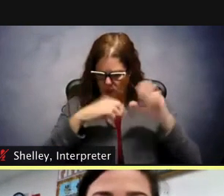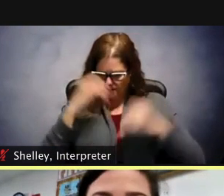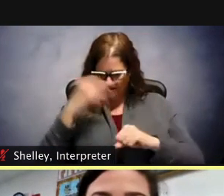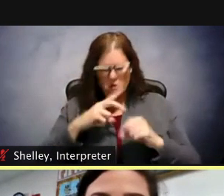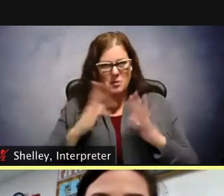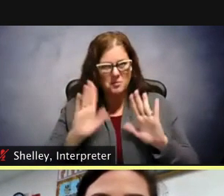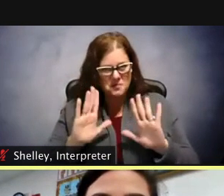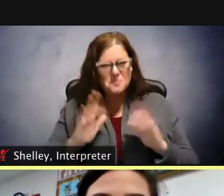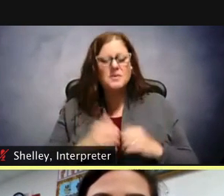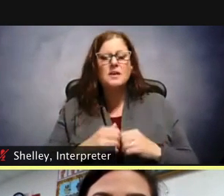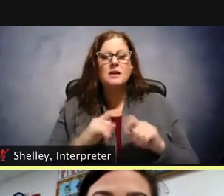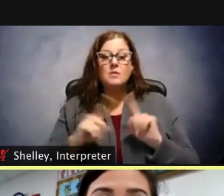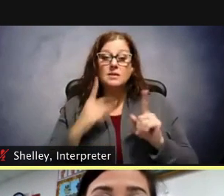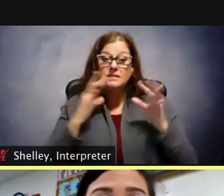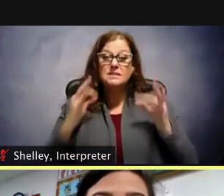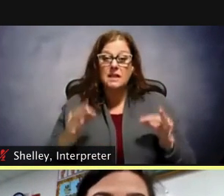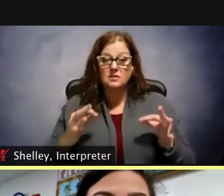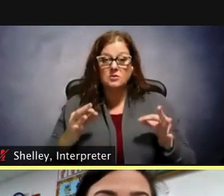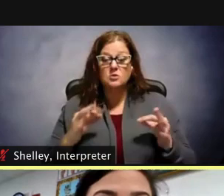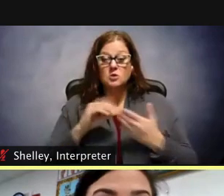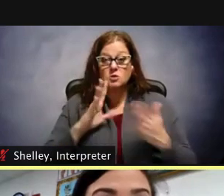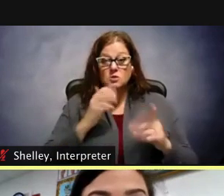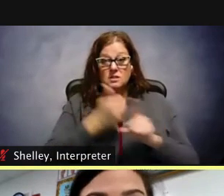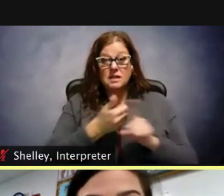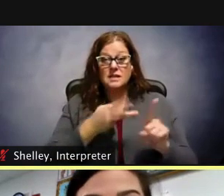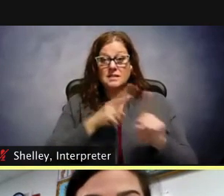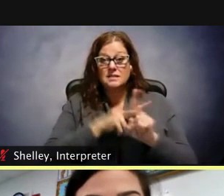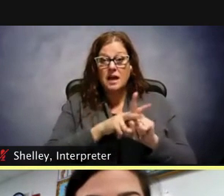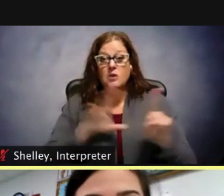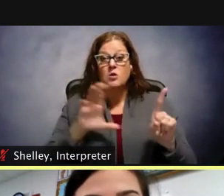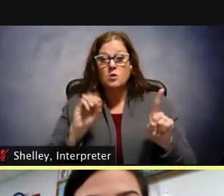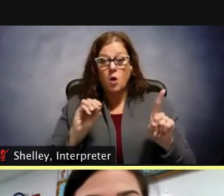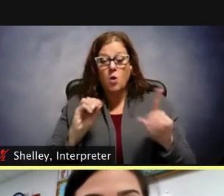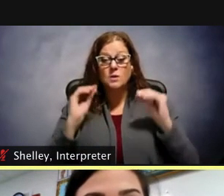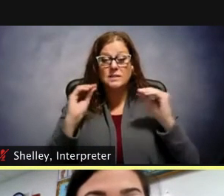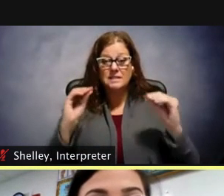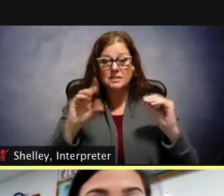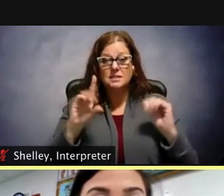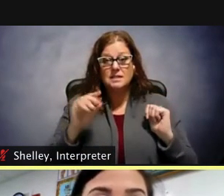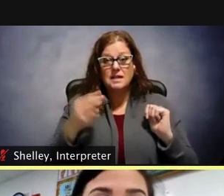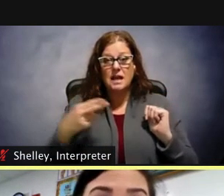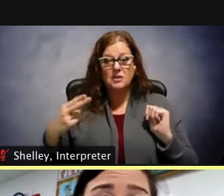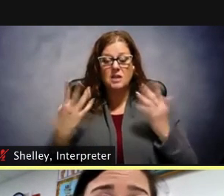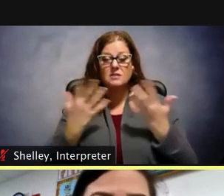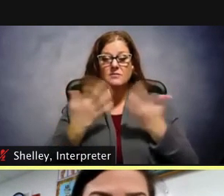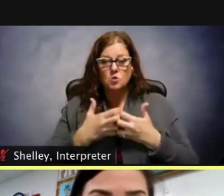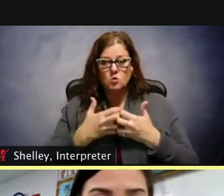but our decision was that the student was assigned to a co-teach DHH fused model. So we have that